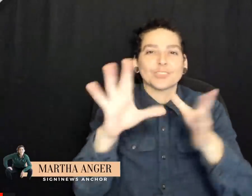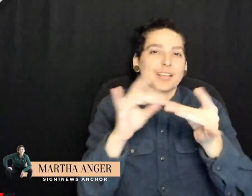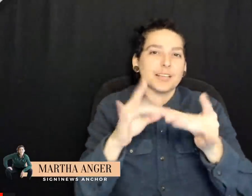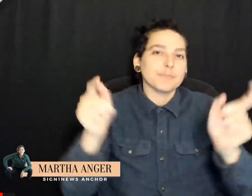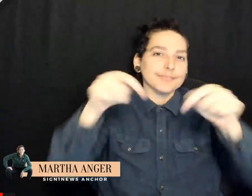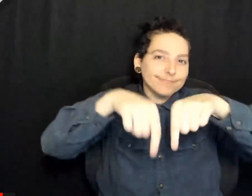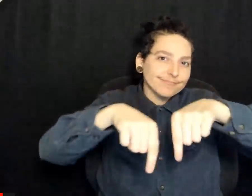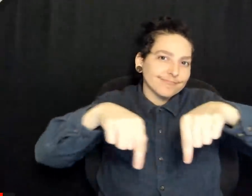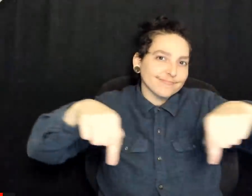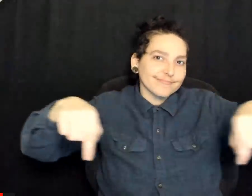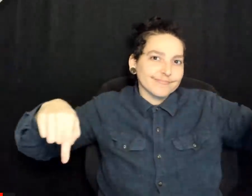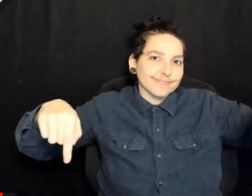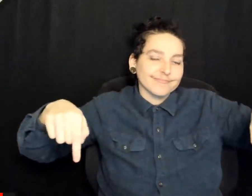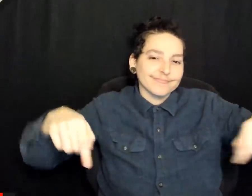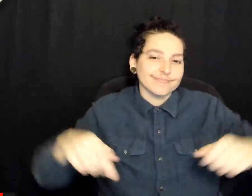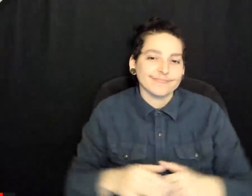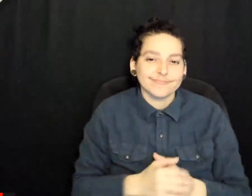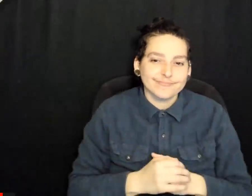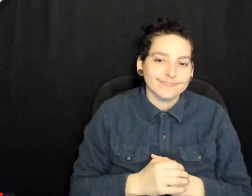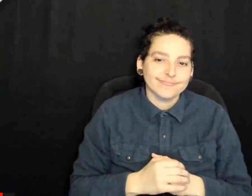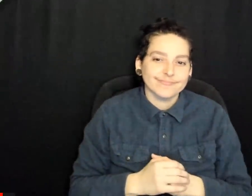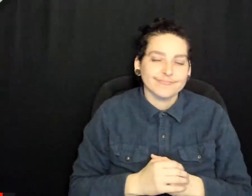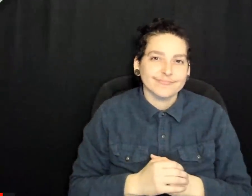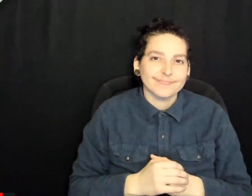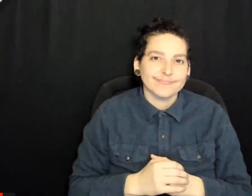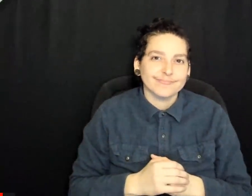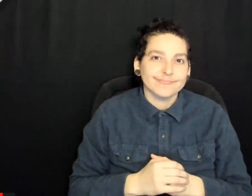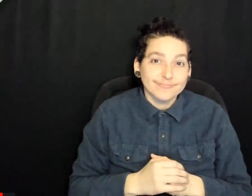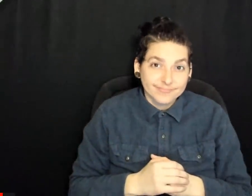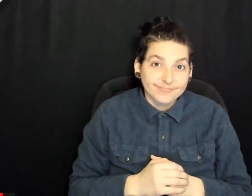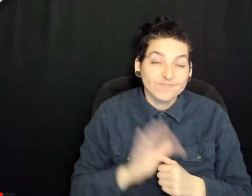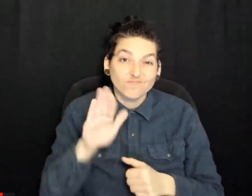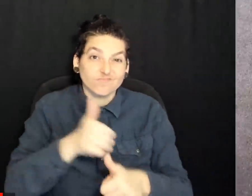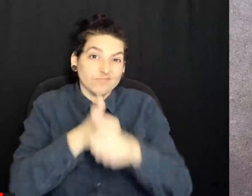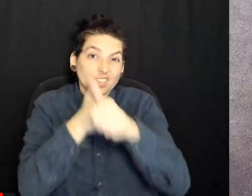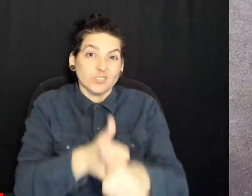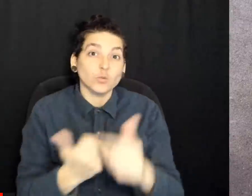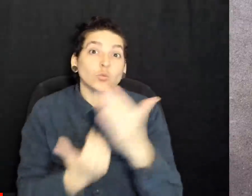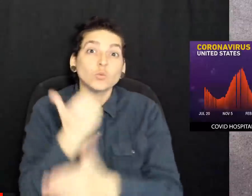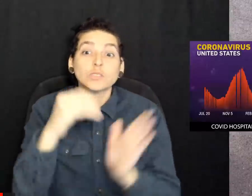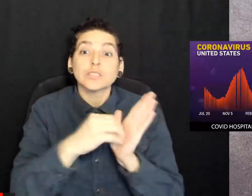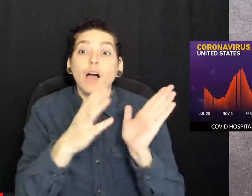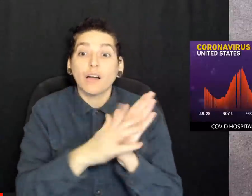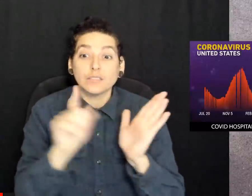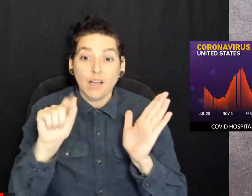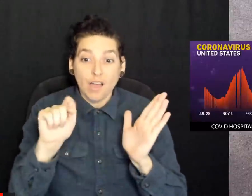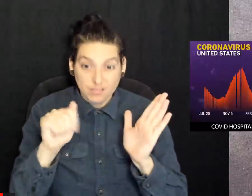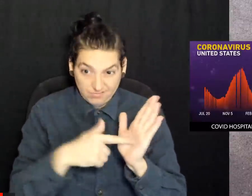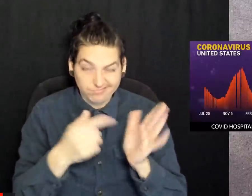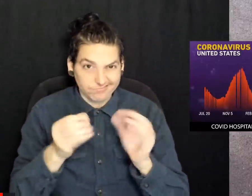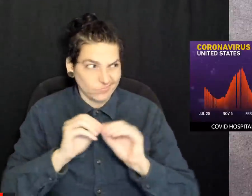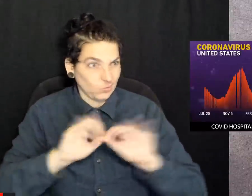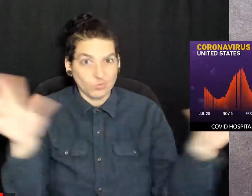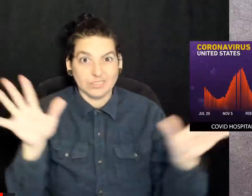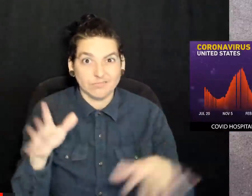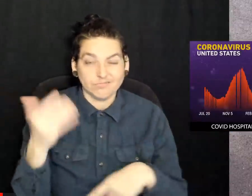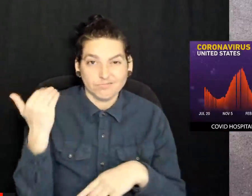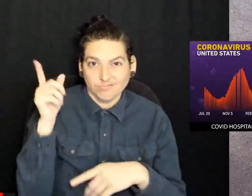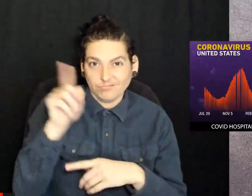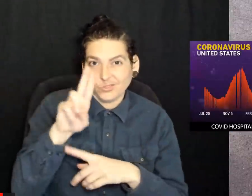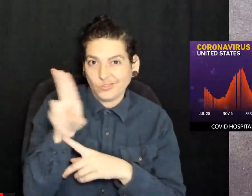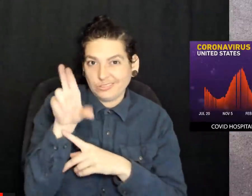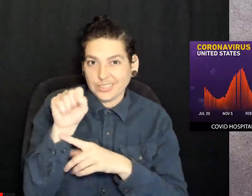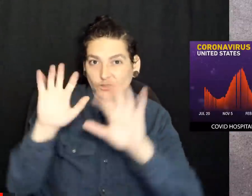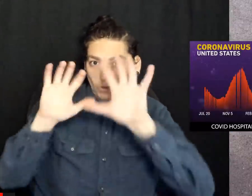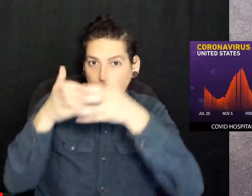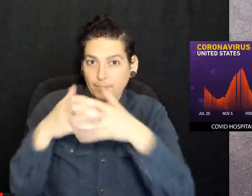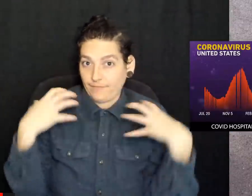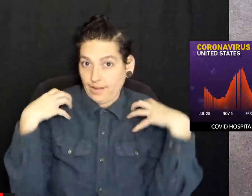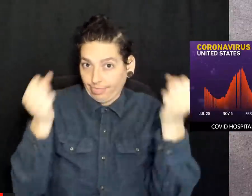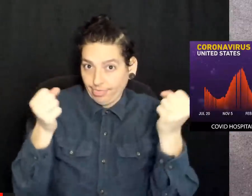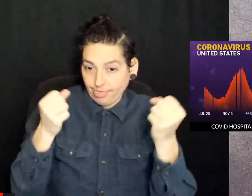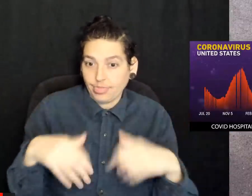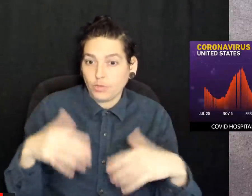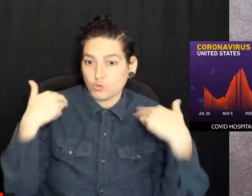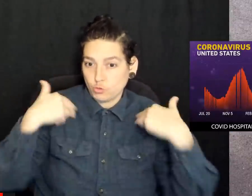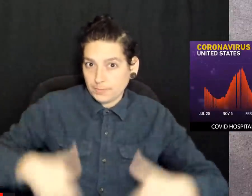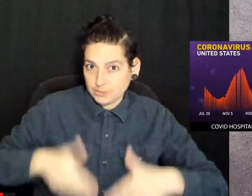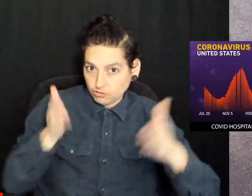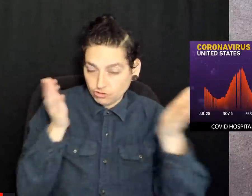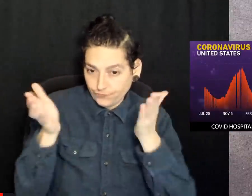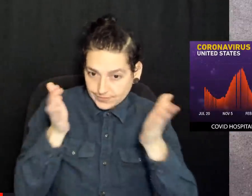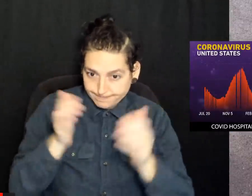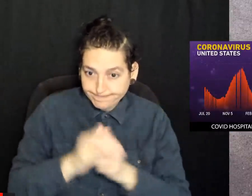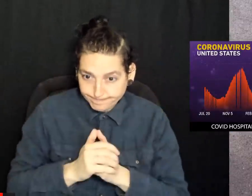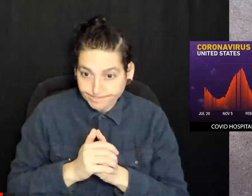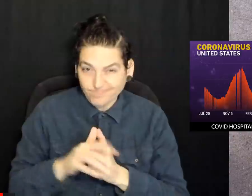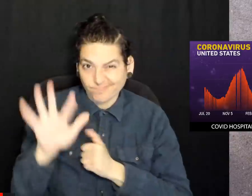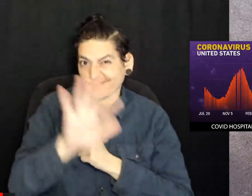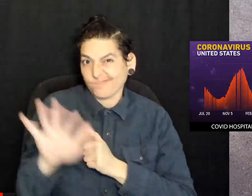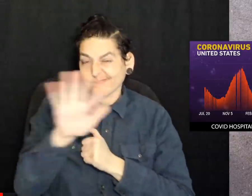we may add it at the bottom of the screen according to new data released by the US Department